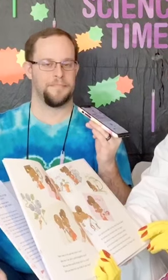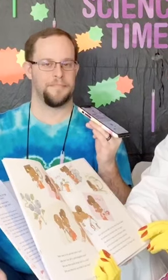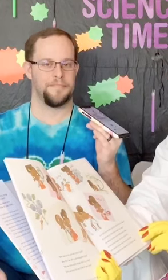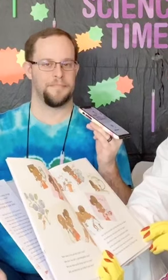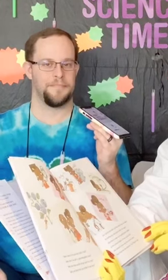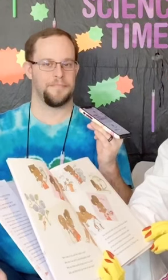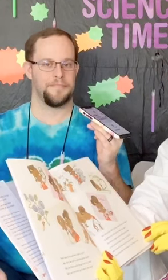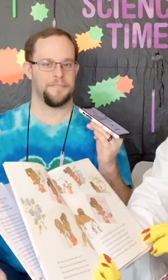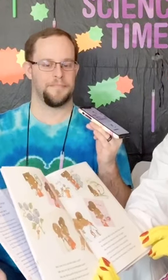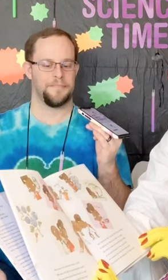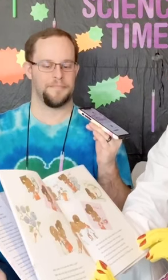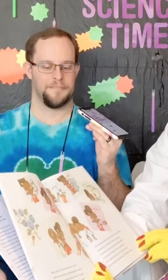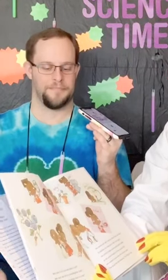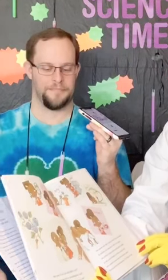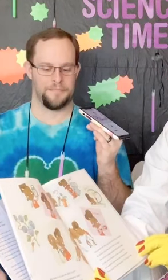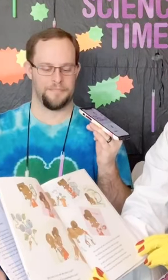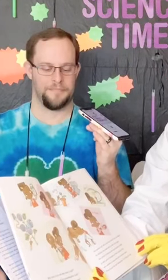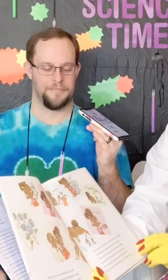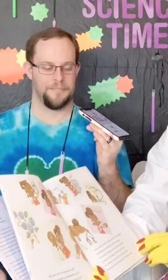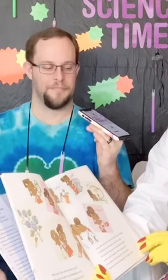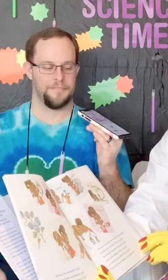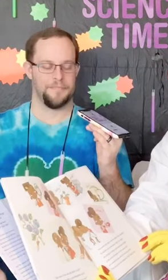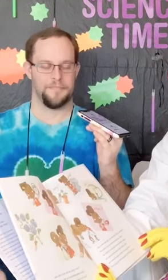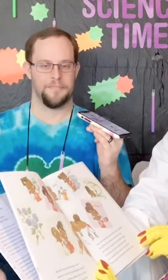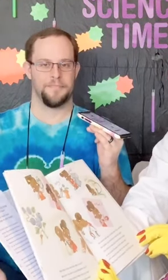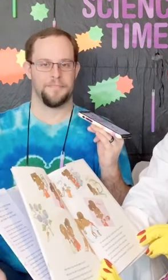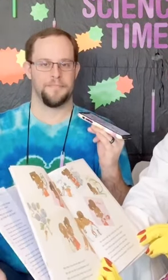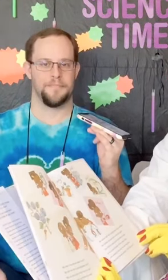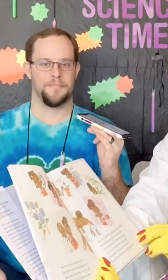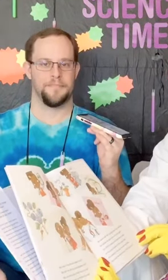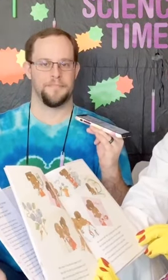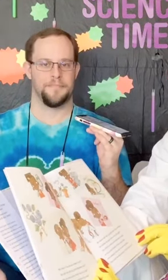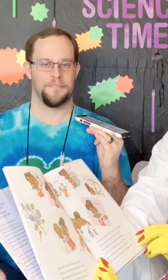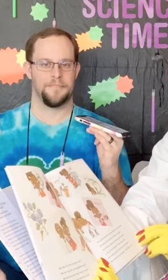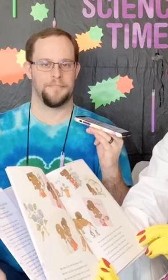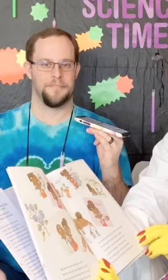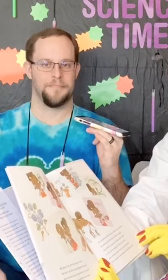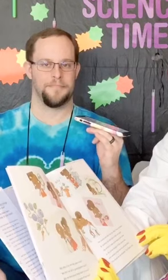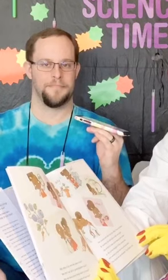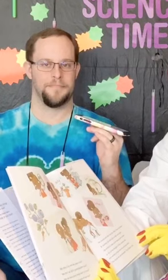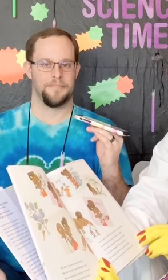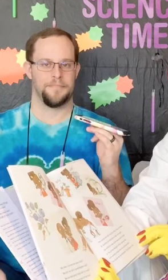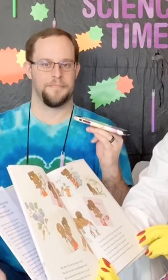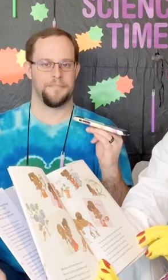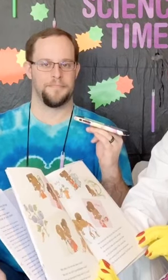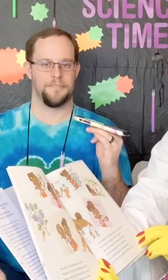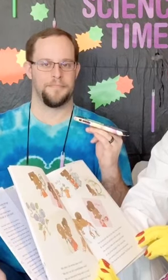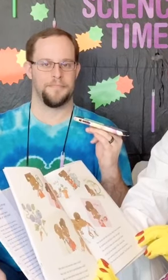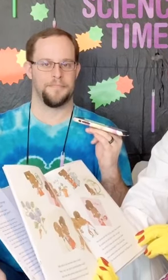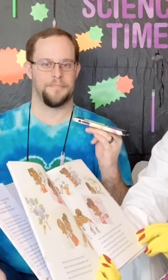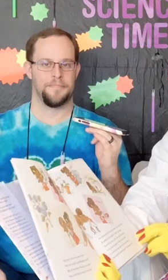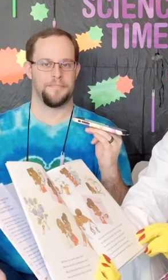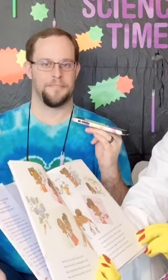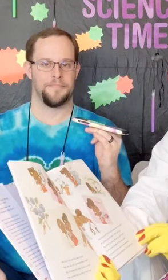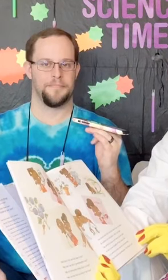at the curious thoughts of a curious child, who wanted to know what the world was about!